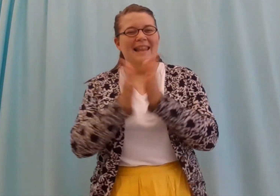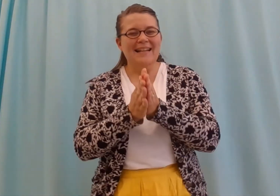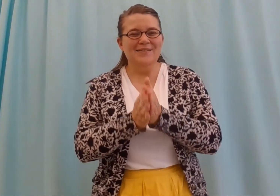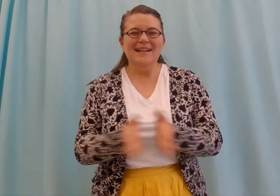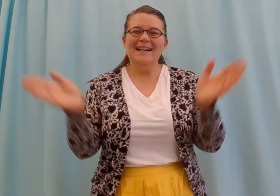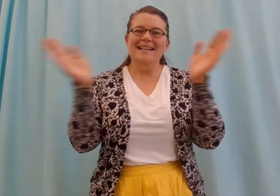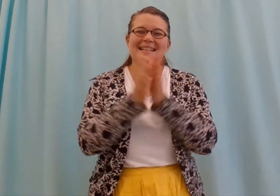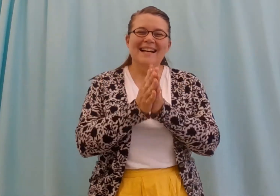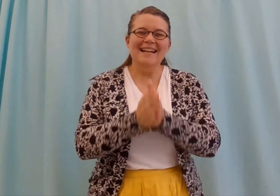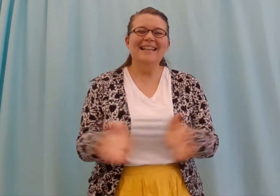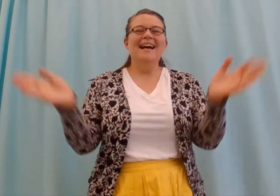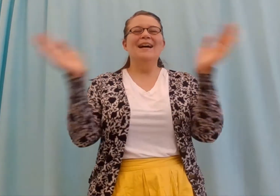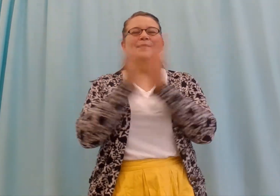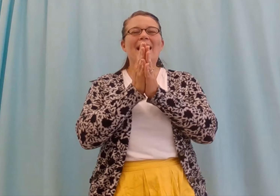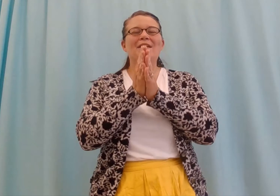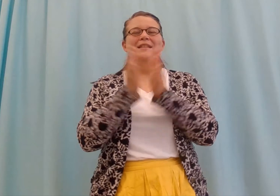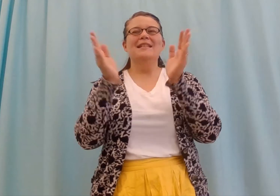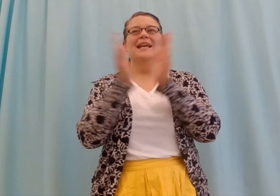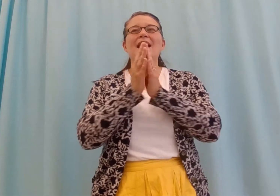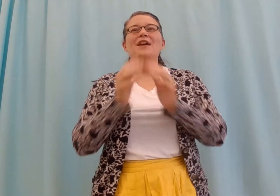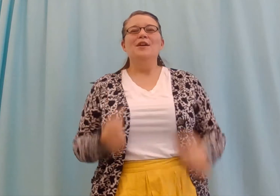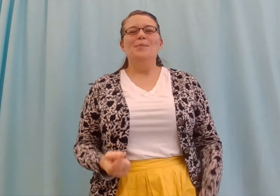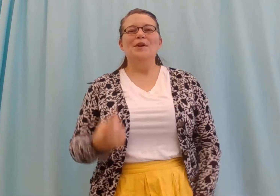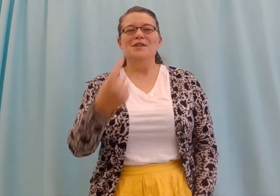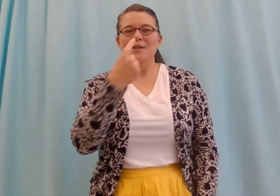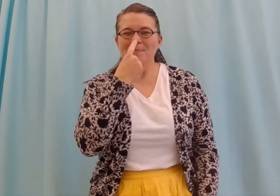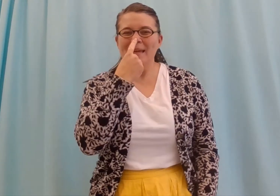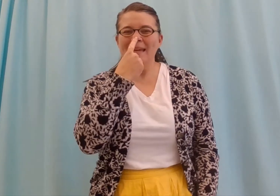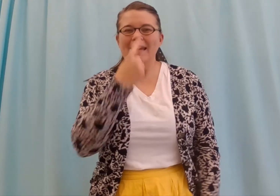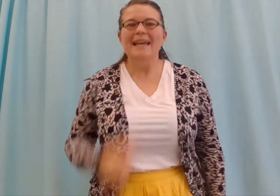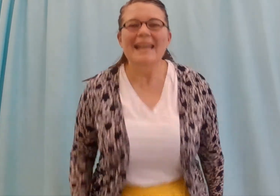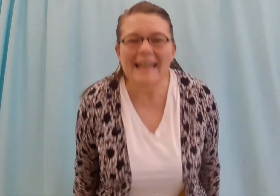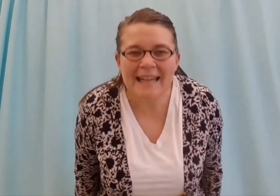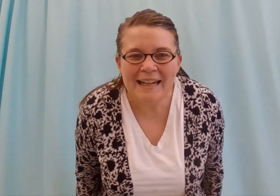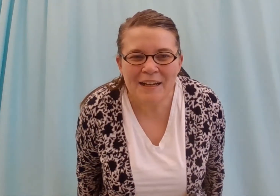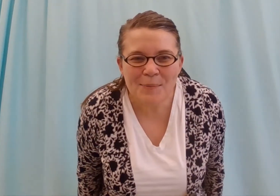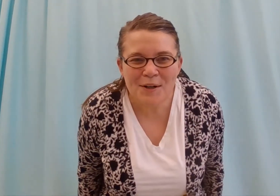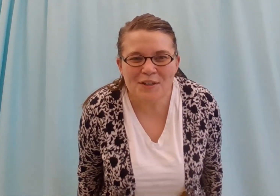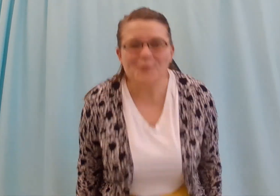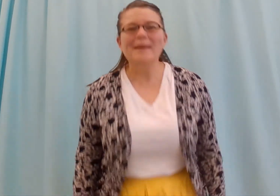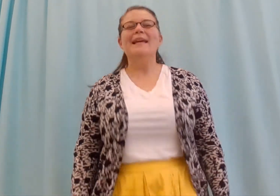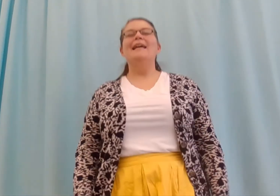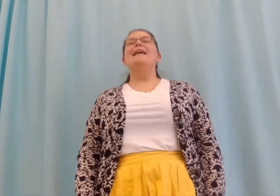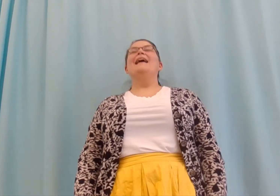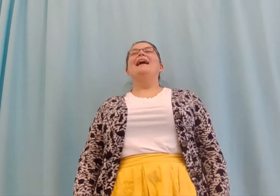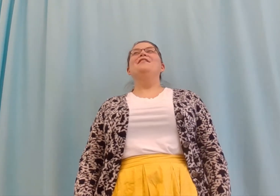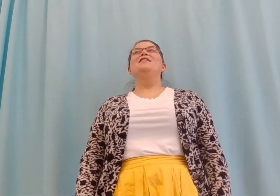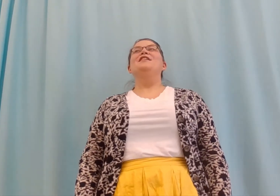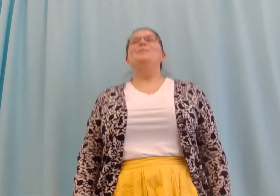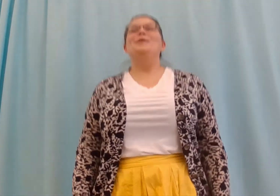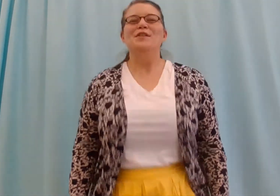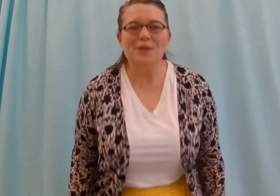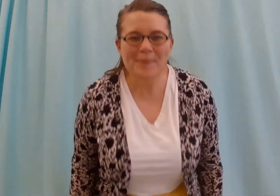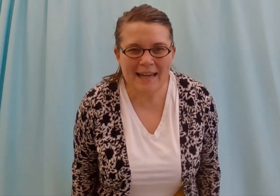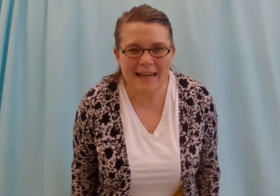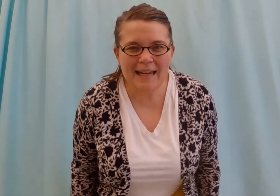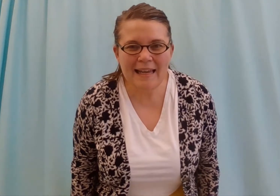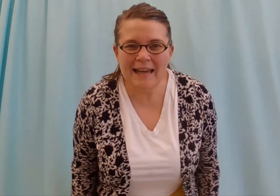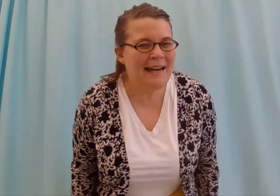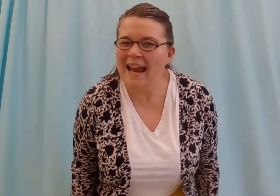That's what it's all about. You put your beak in, you put your beak out, you put your beak in